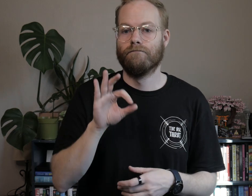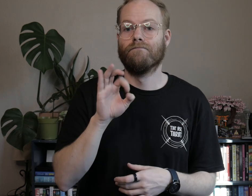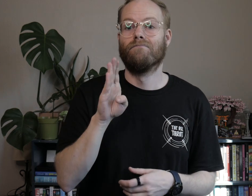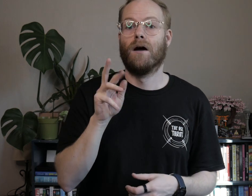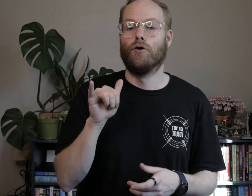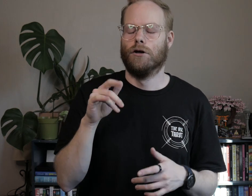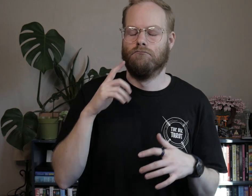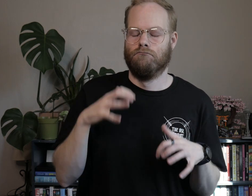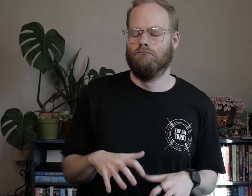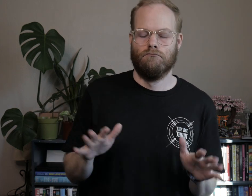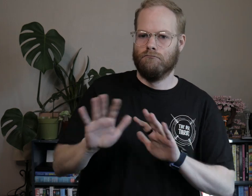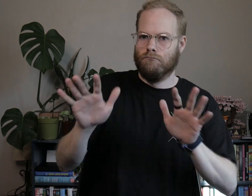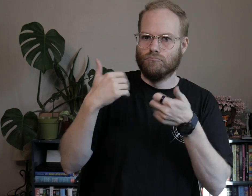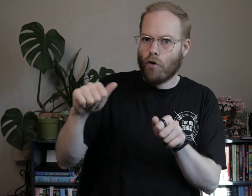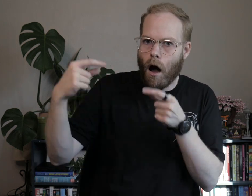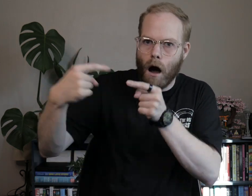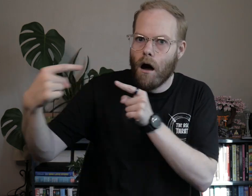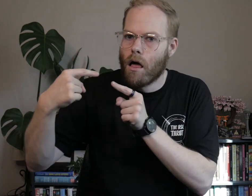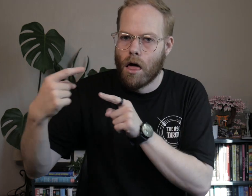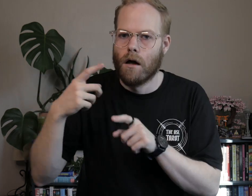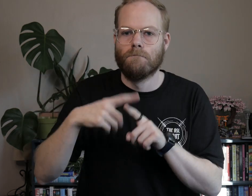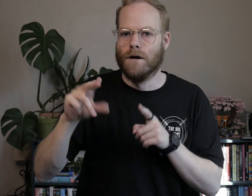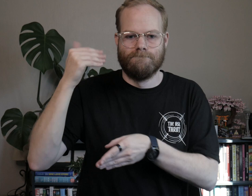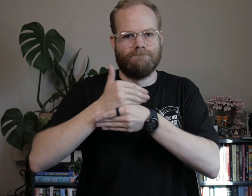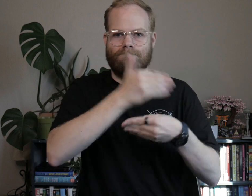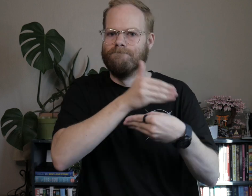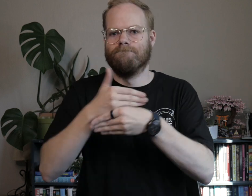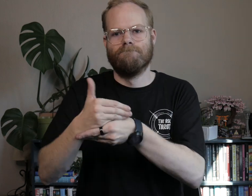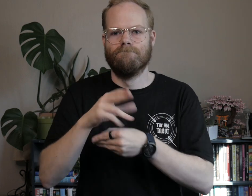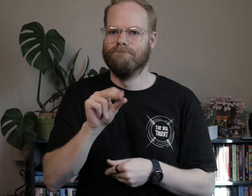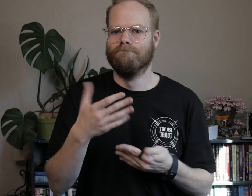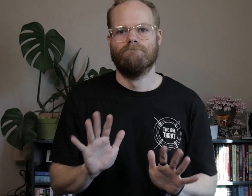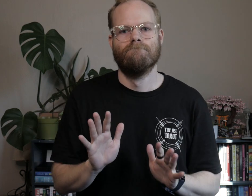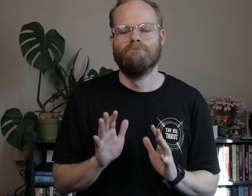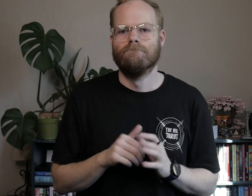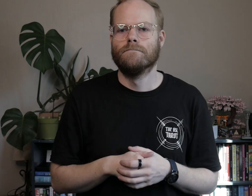February is stunned and tries to argue, but is shut down in every direction.